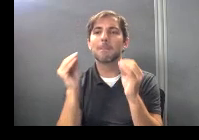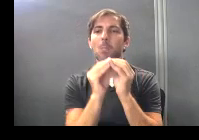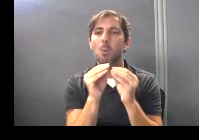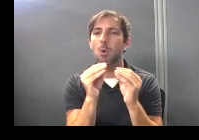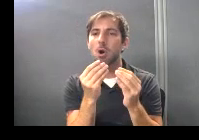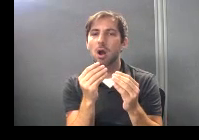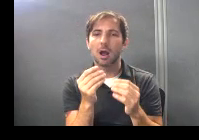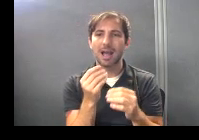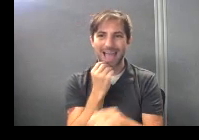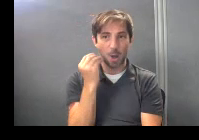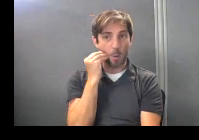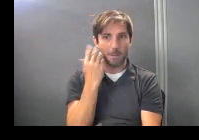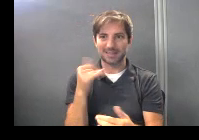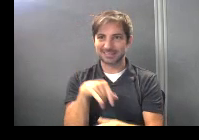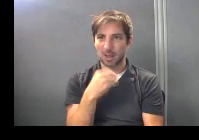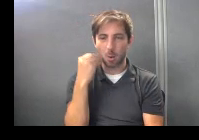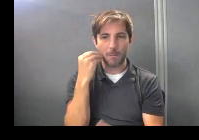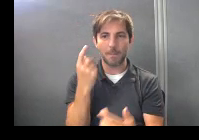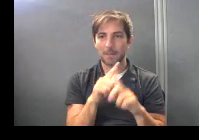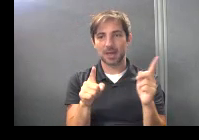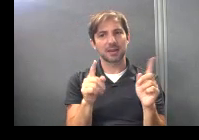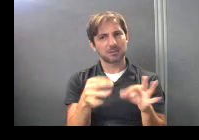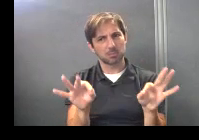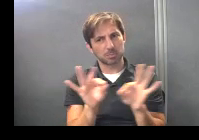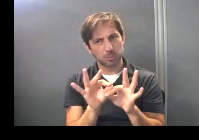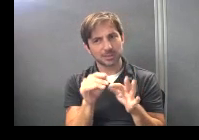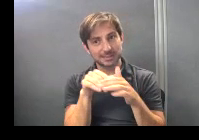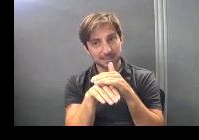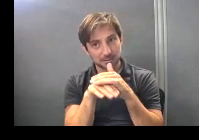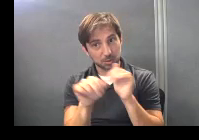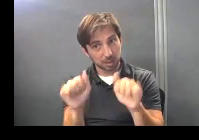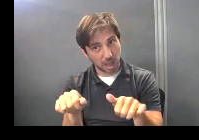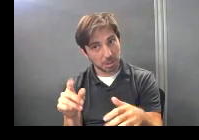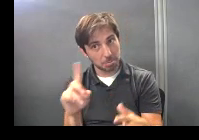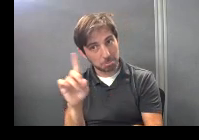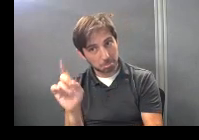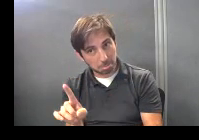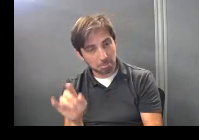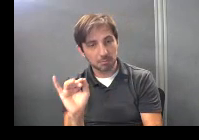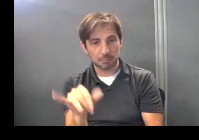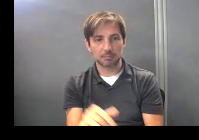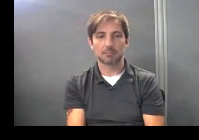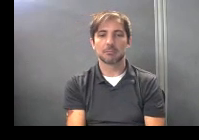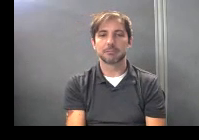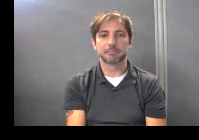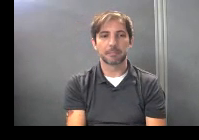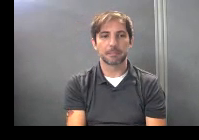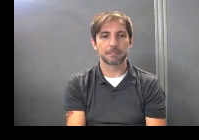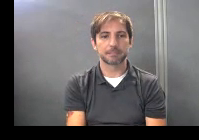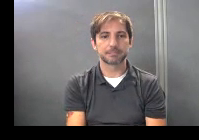IT'S IMPORTANT TO MAKE SURE IT'S ACCESSIBLE. AS I MENTIONED, WE HAVE HAD A VIRTUAL EXHIBITION